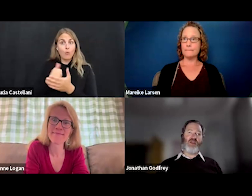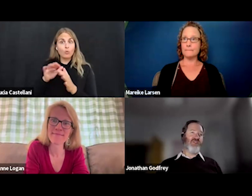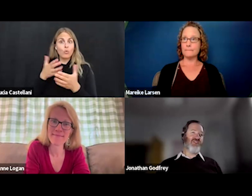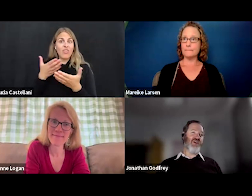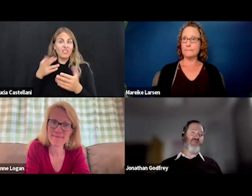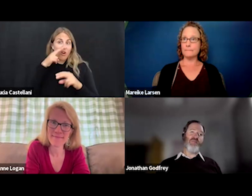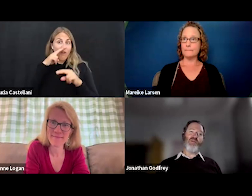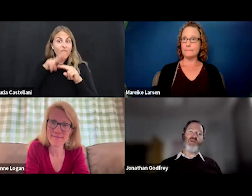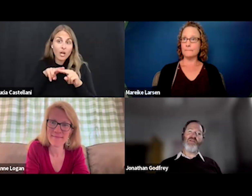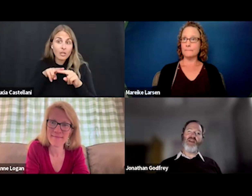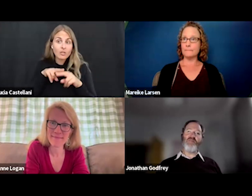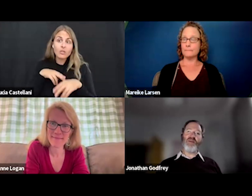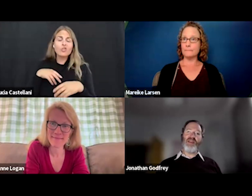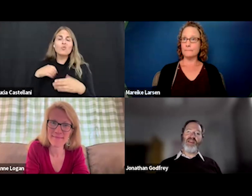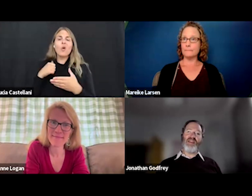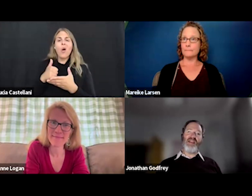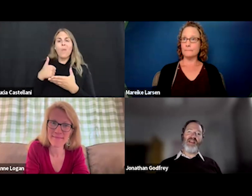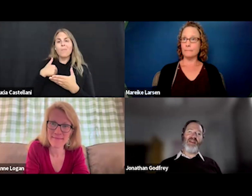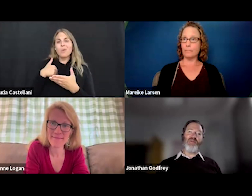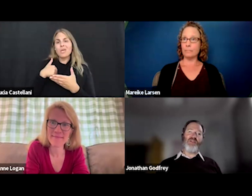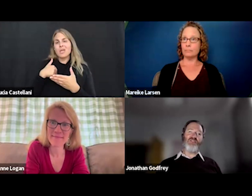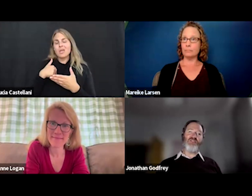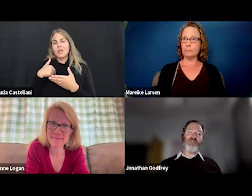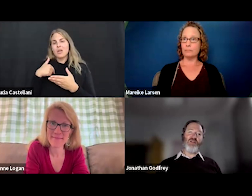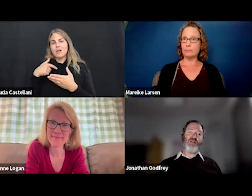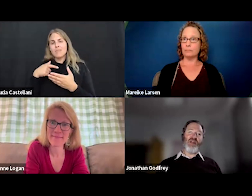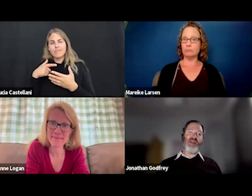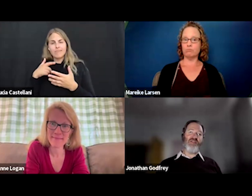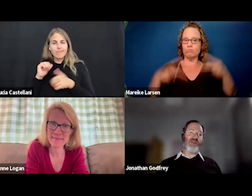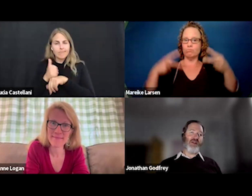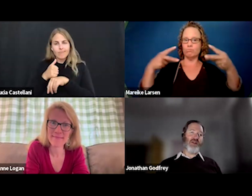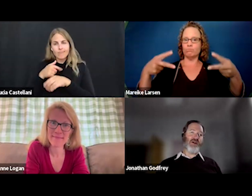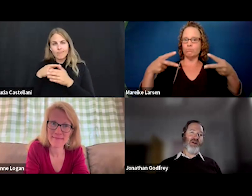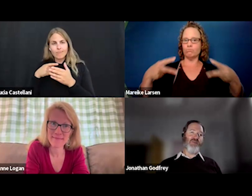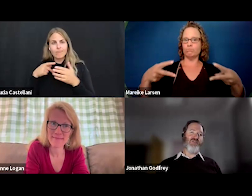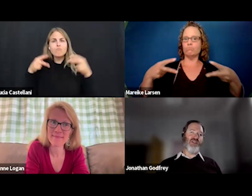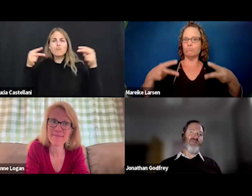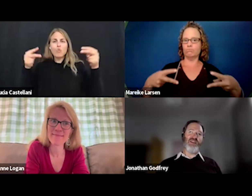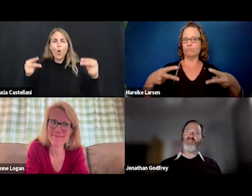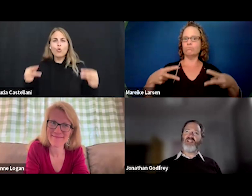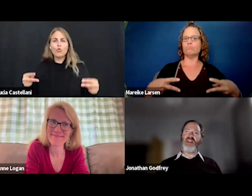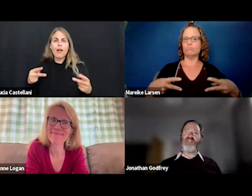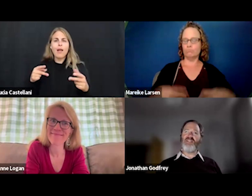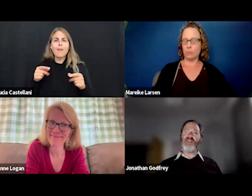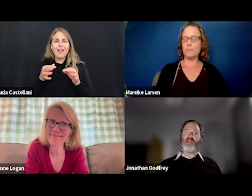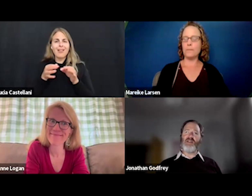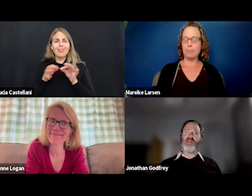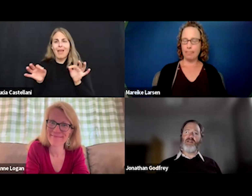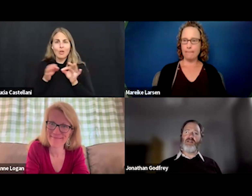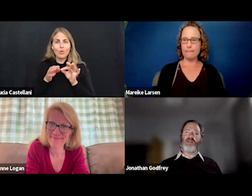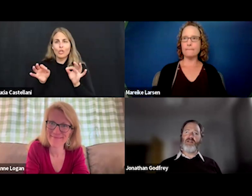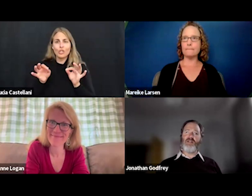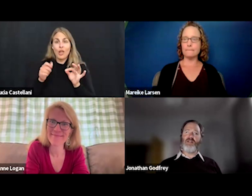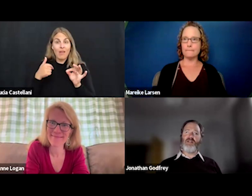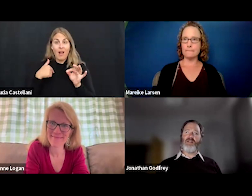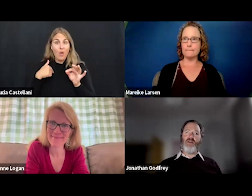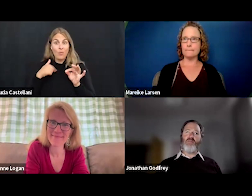To help me program in a language that I was never educated in.